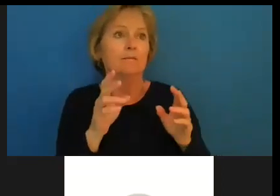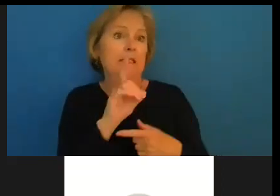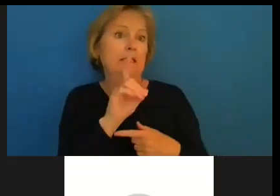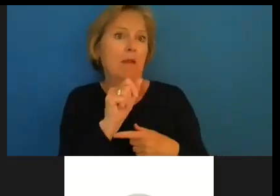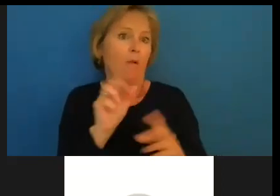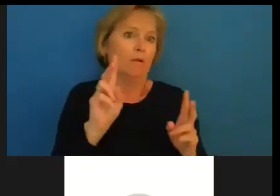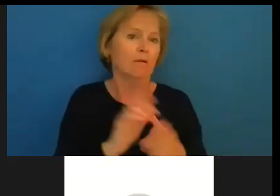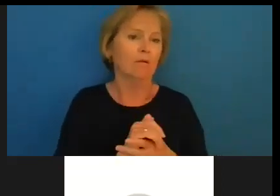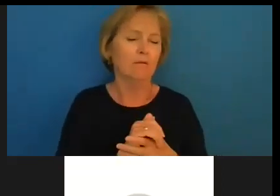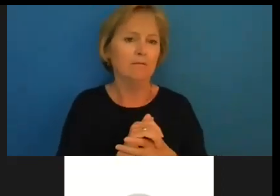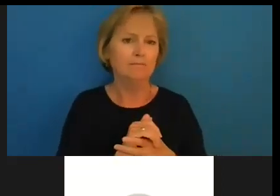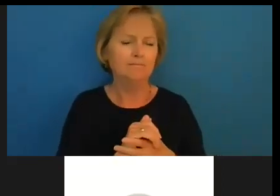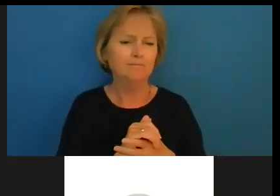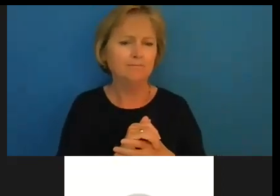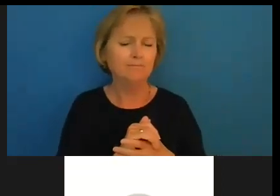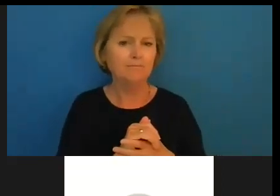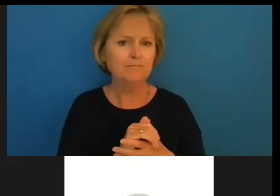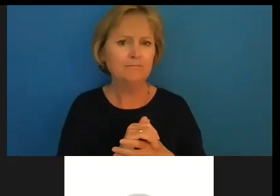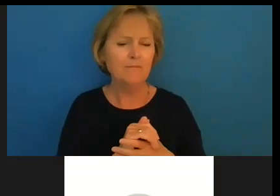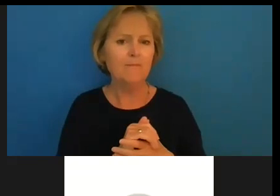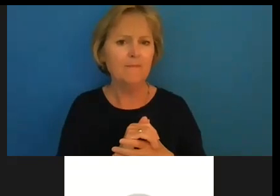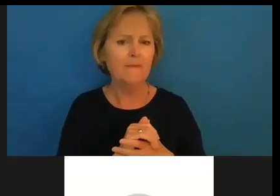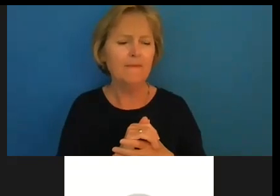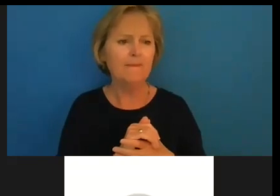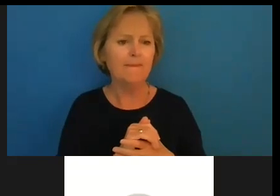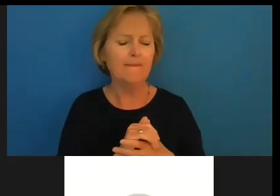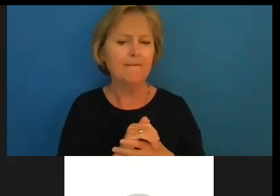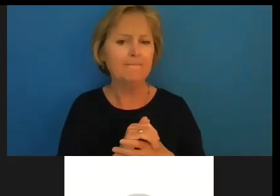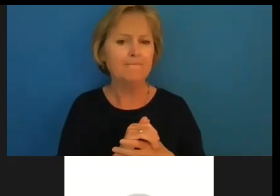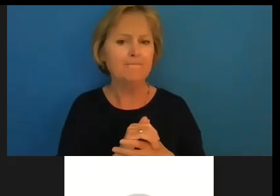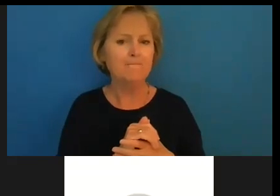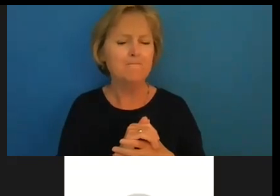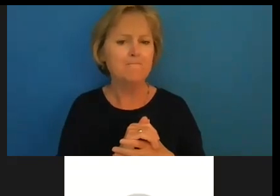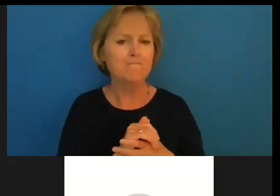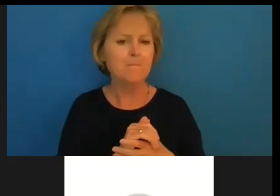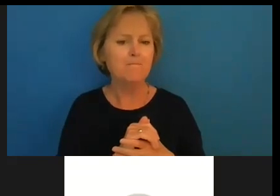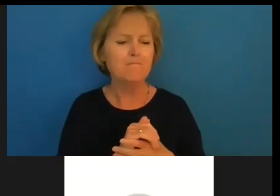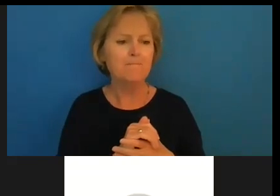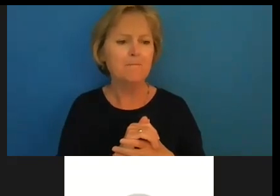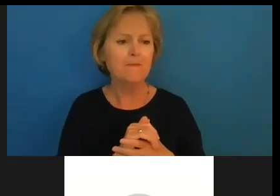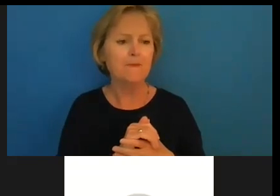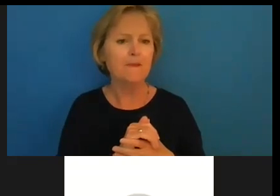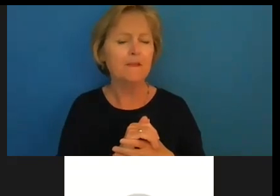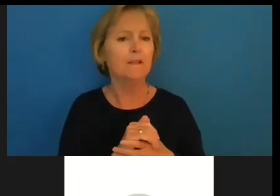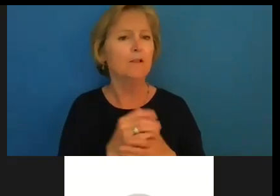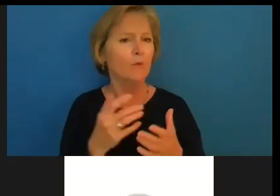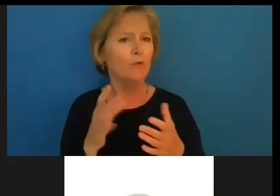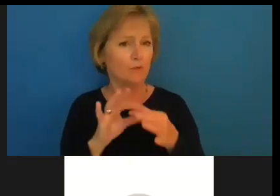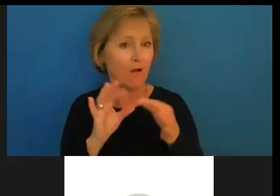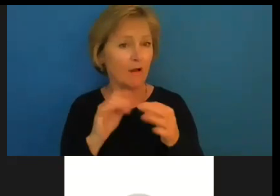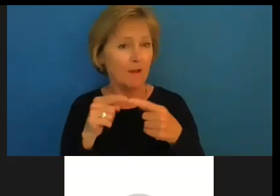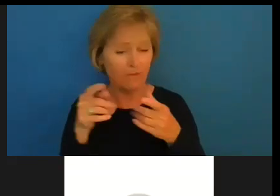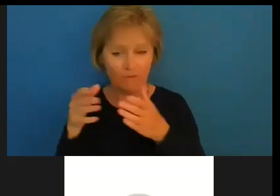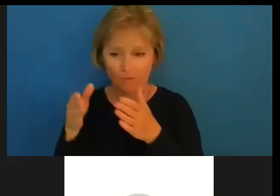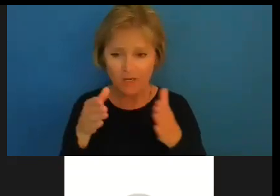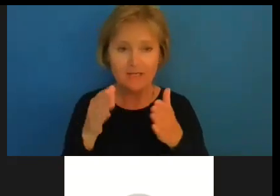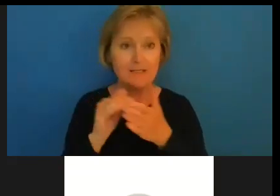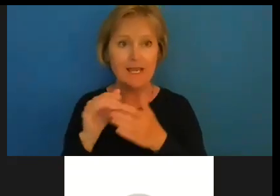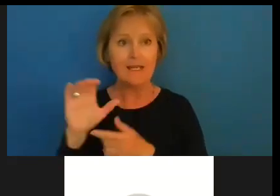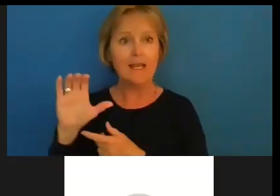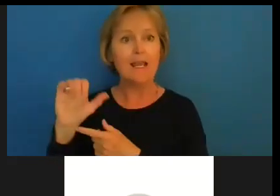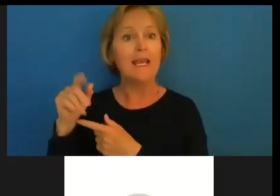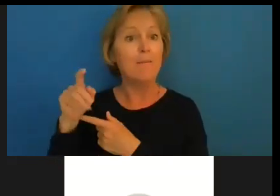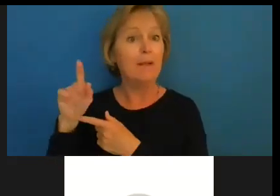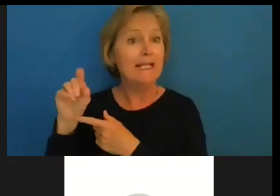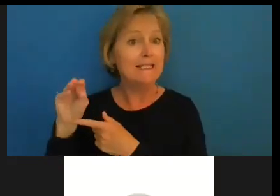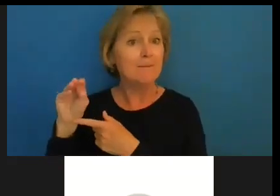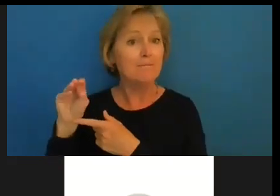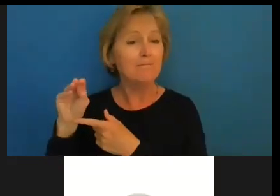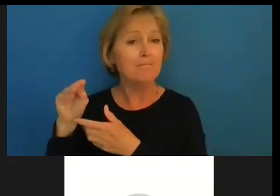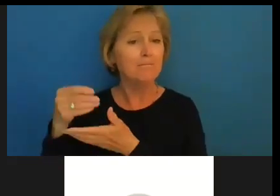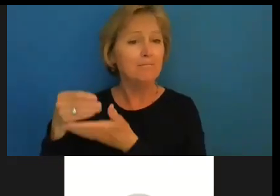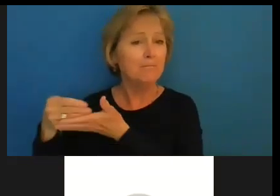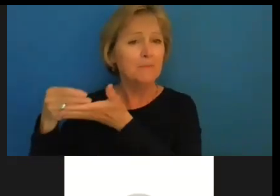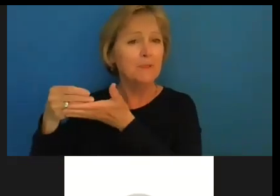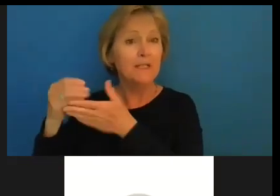So when you talk about the ways in which capitalism has influence over quality